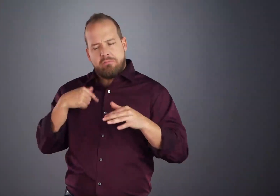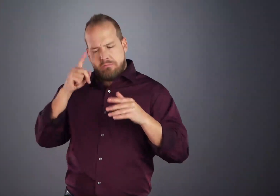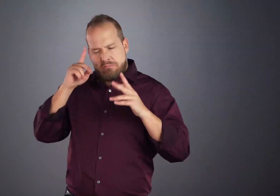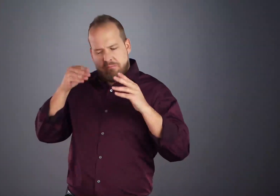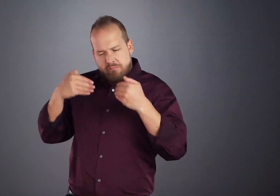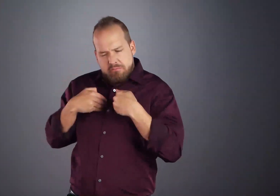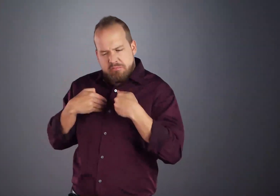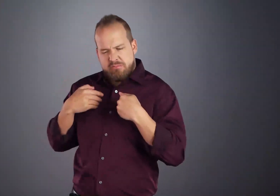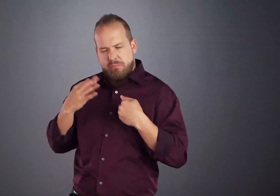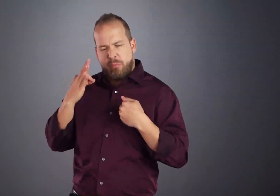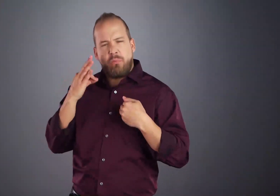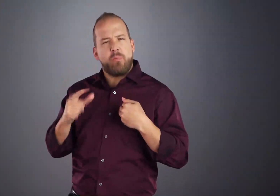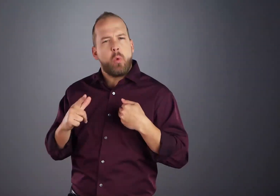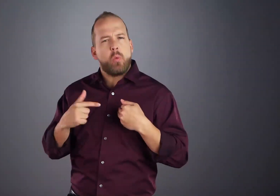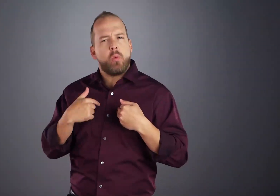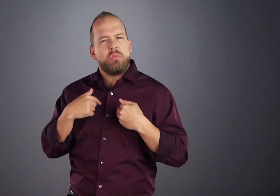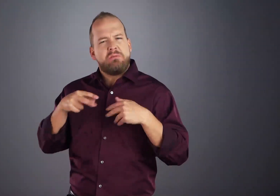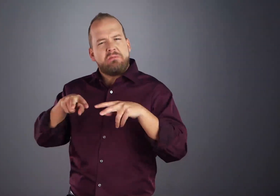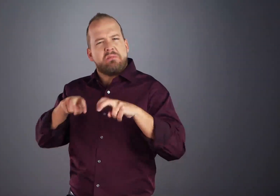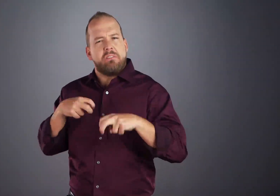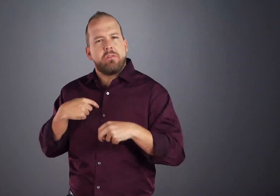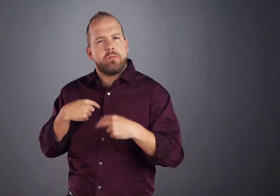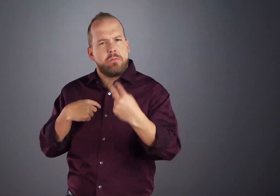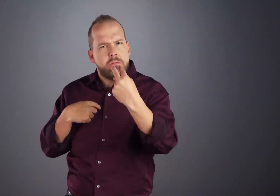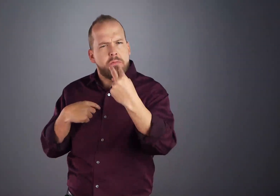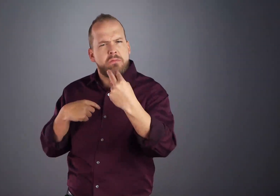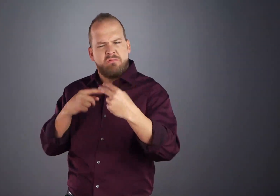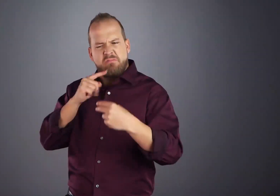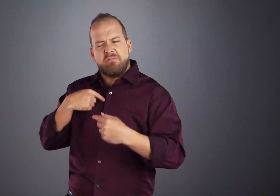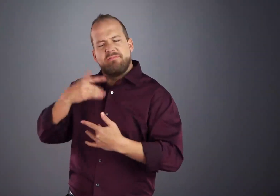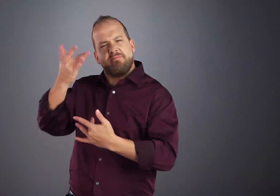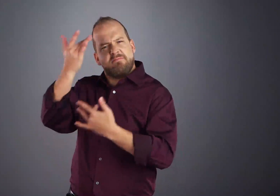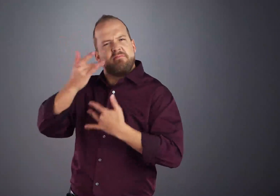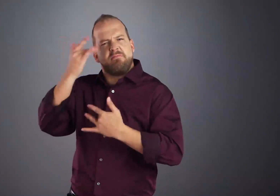I had been seriously ill, bodily and mentally.